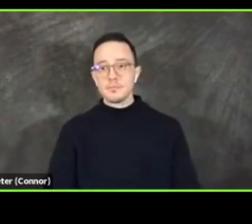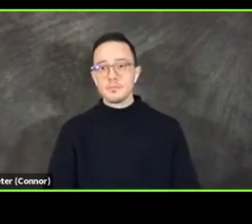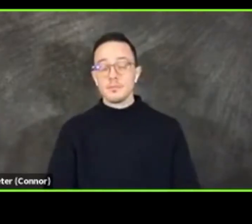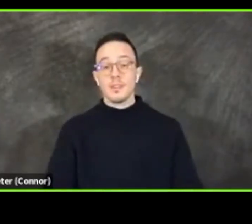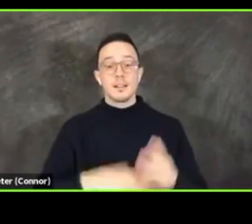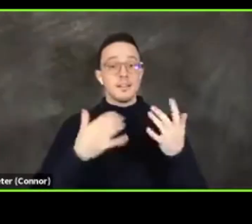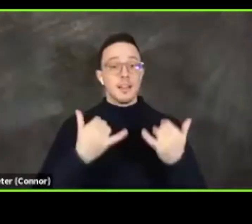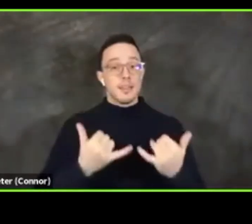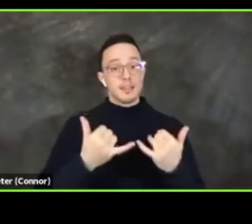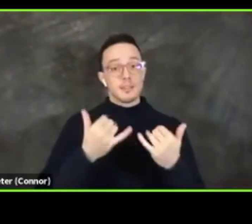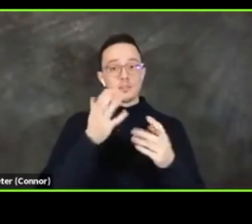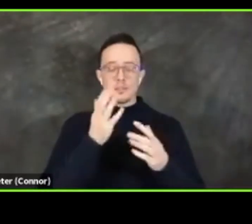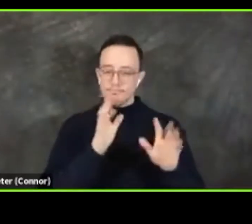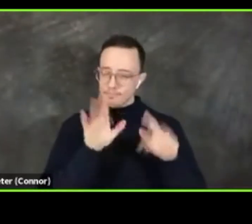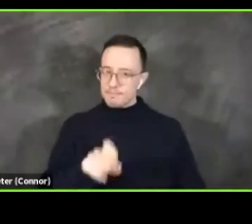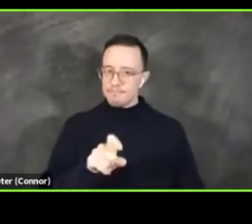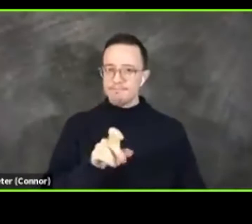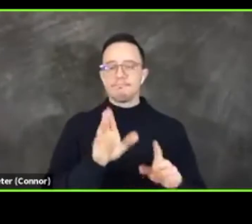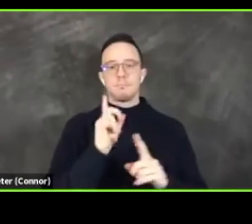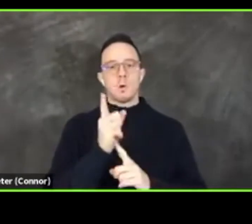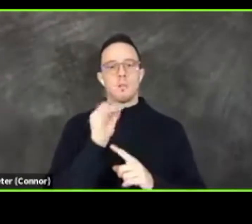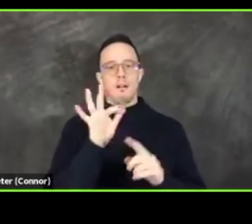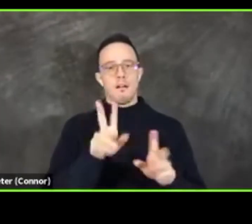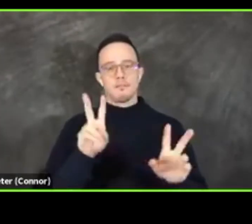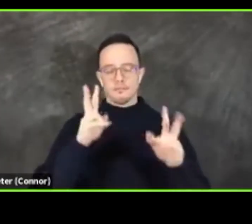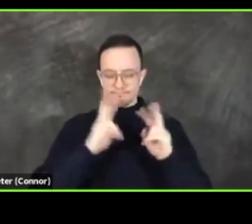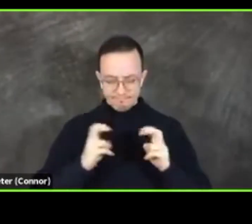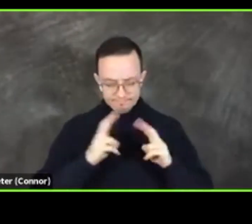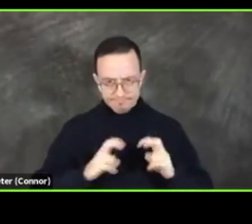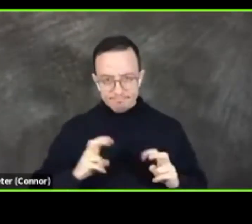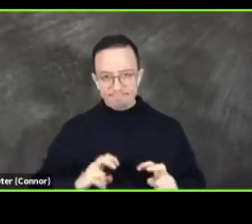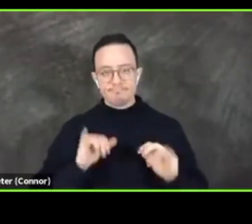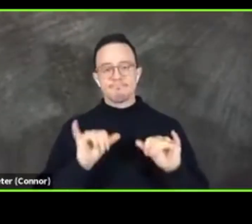A NECESSARY MOMENT OF REFLECTION WITHIN OUR LARGEST YEARLY GATHERING, TO HONOR